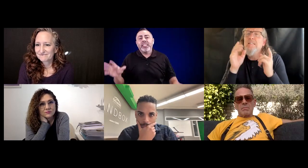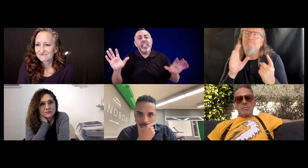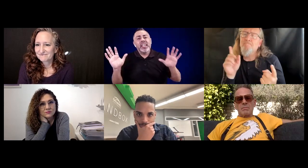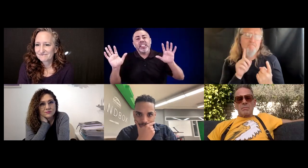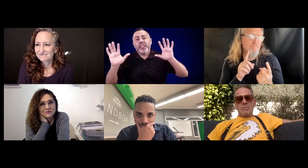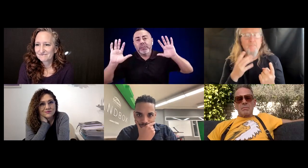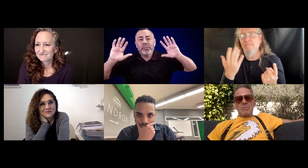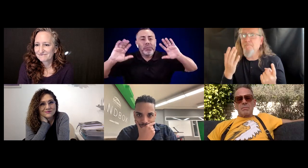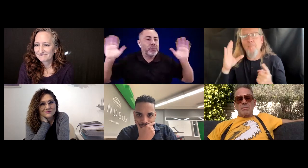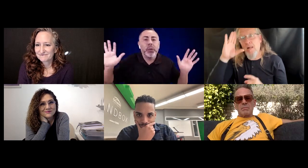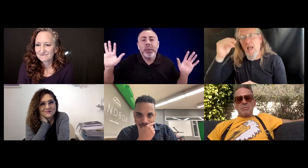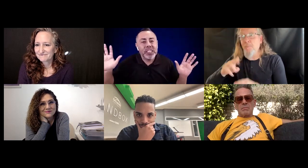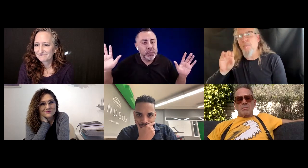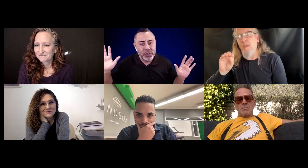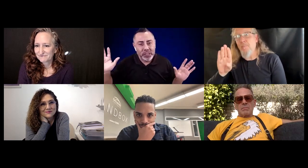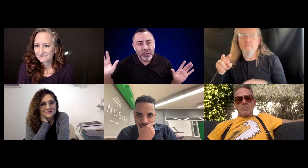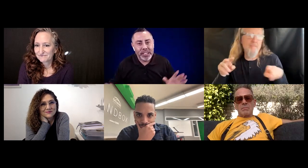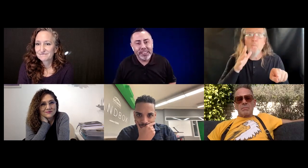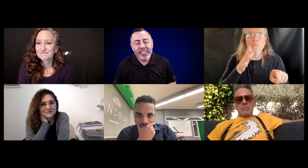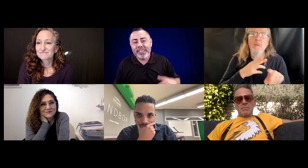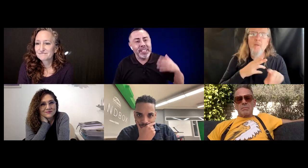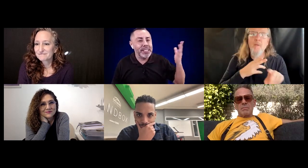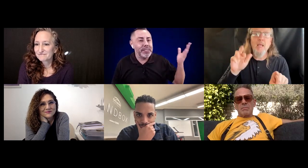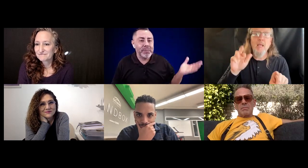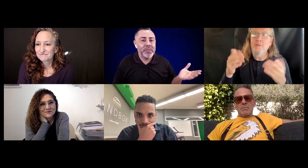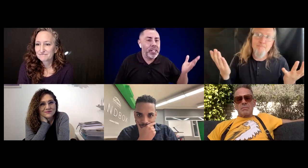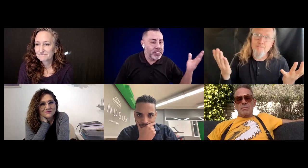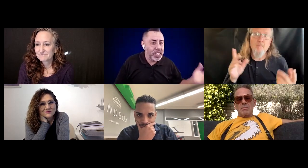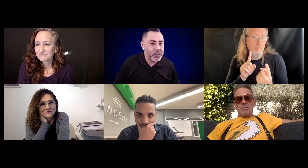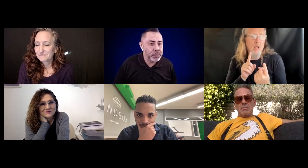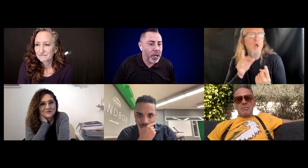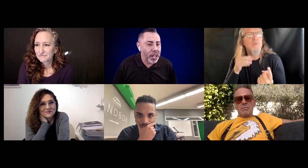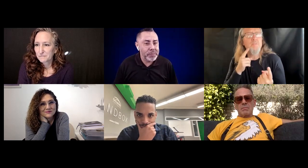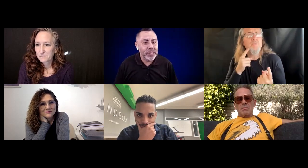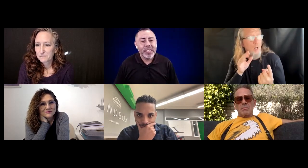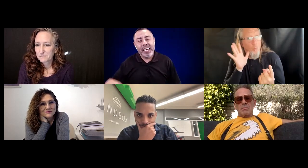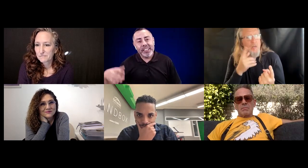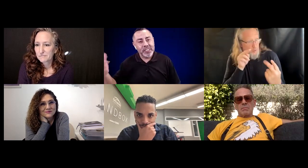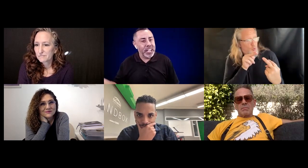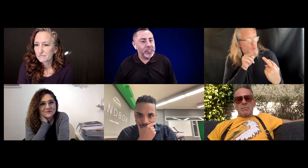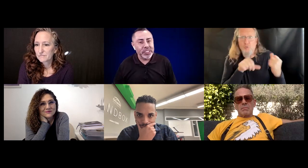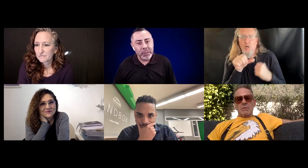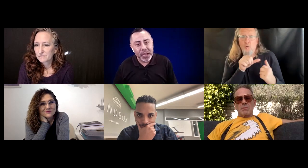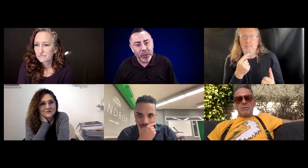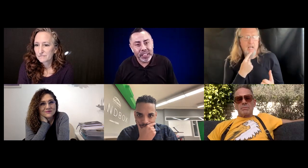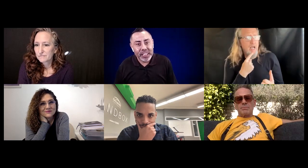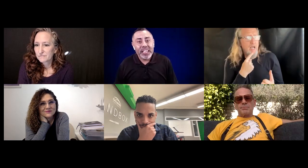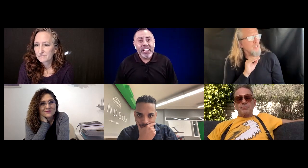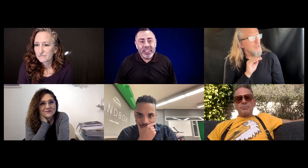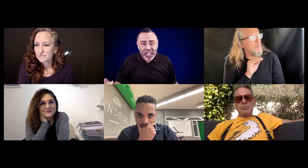Let's say it's a romance movie. Right? Let's see, the fellow's name is Bob, and there's a character named Mary.